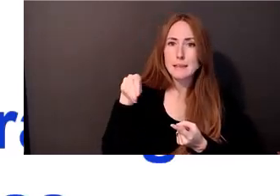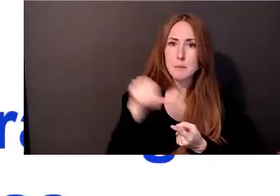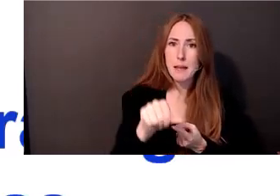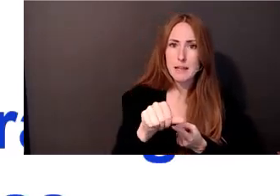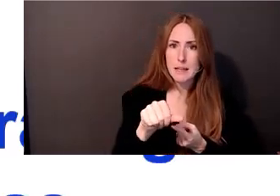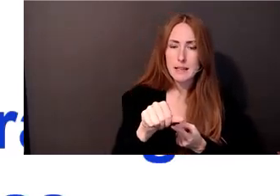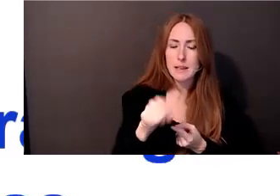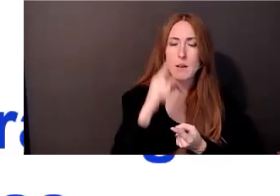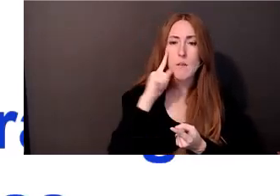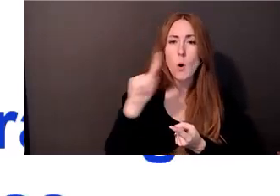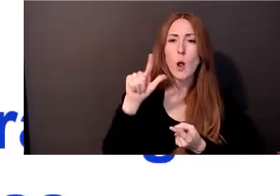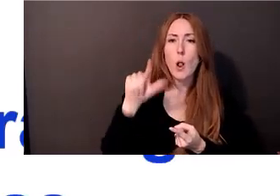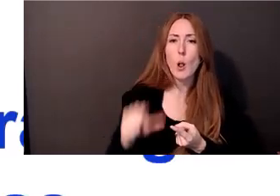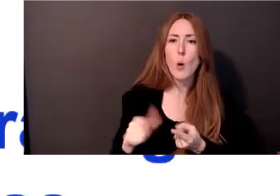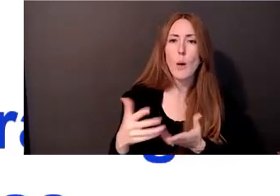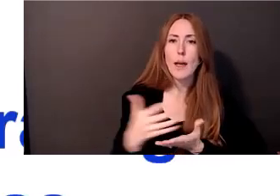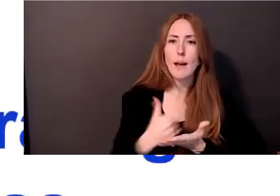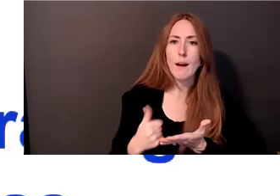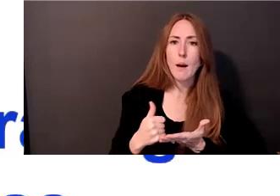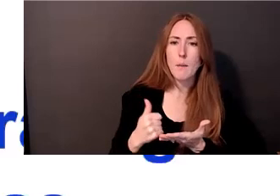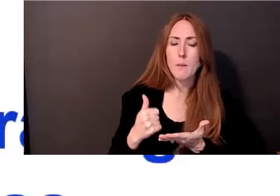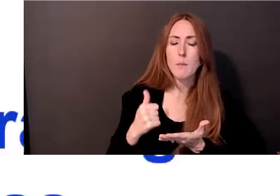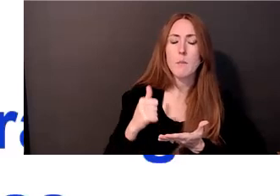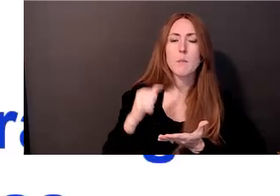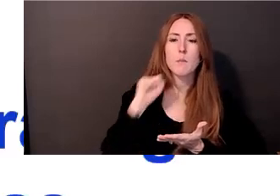and lowering inpatient and long-term service use.